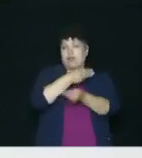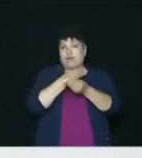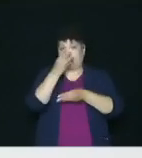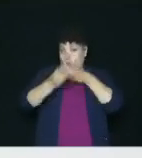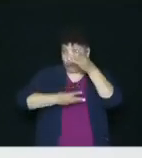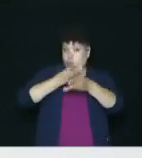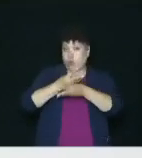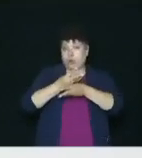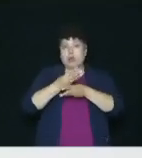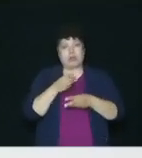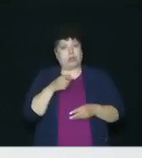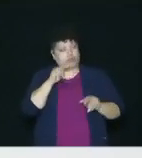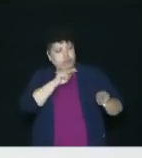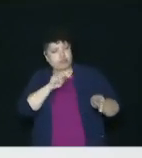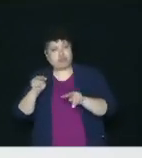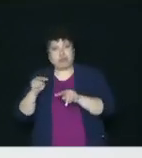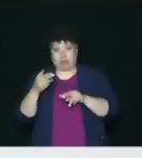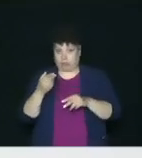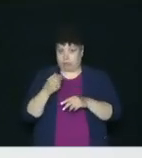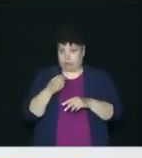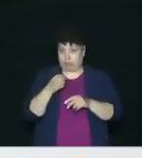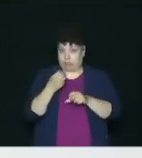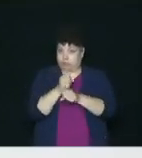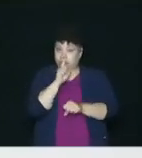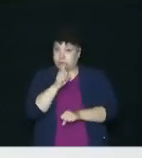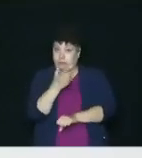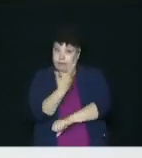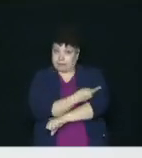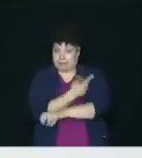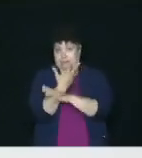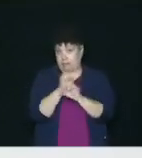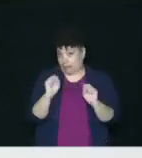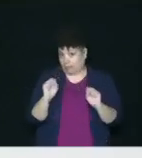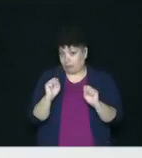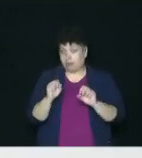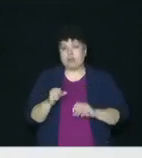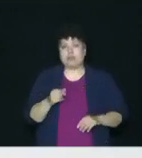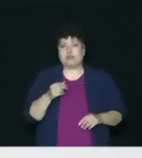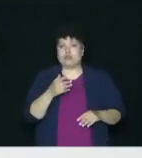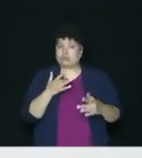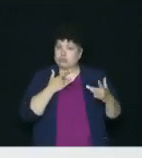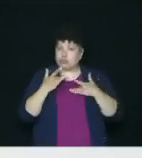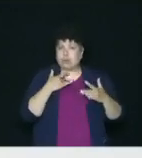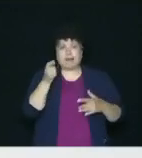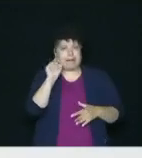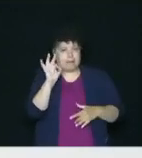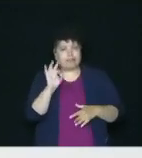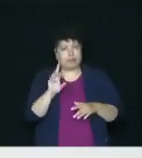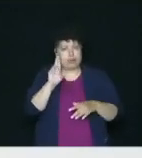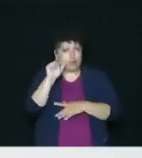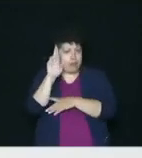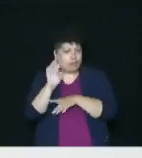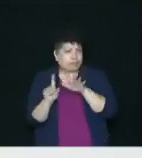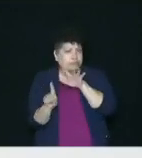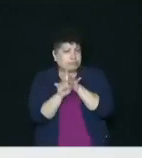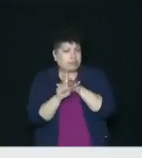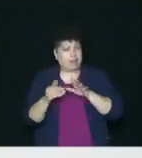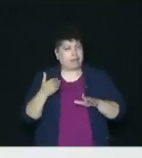WORLDWIDE TO MAKE SURE THIS